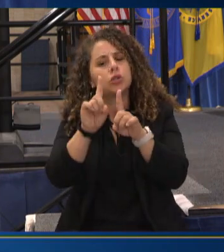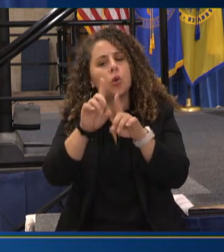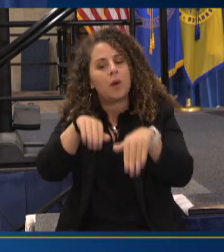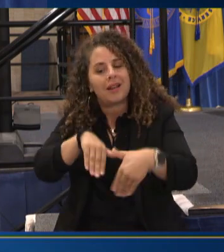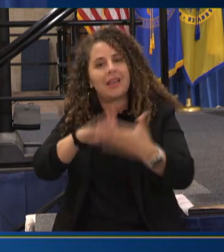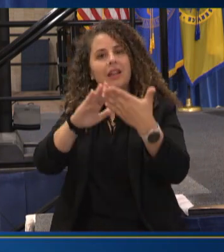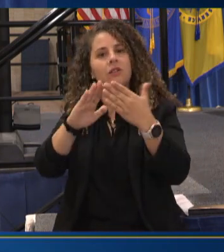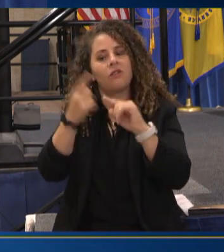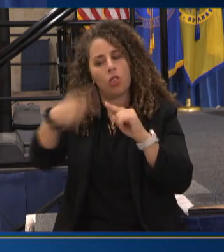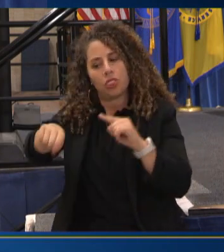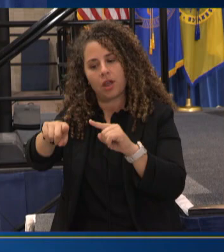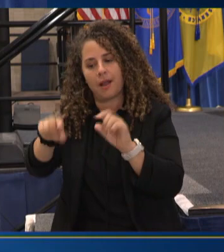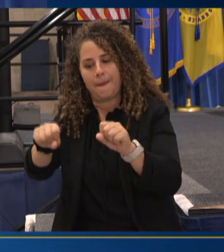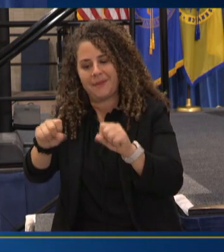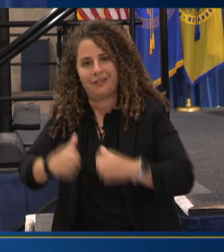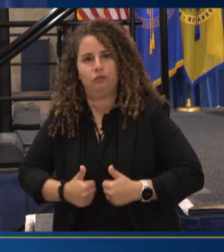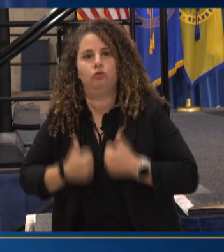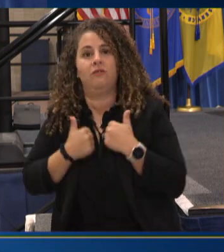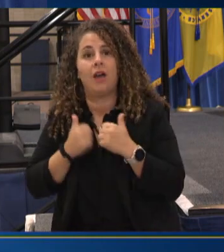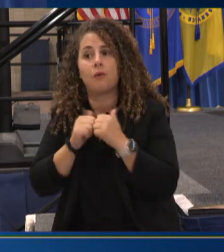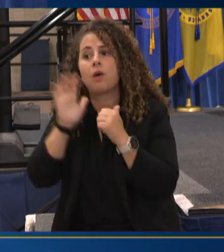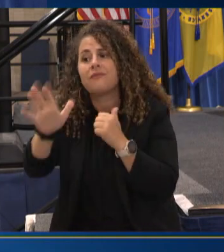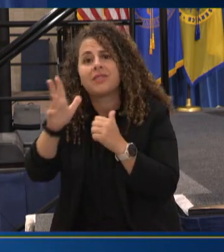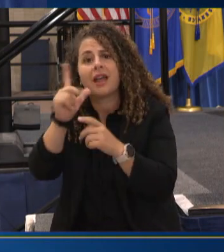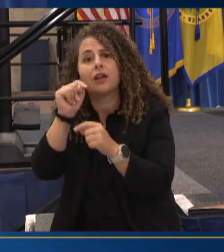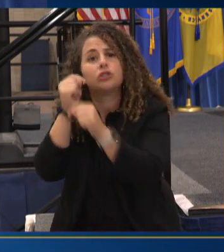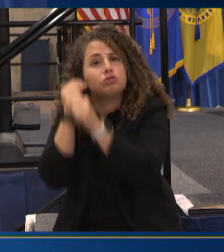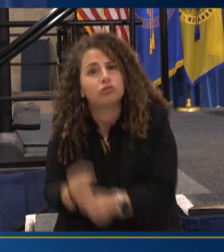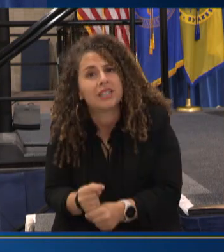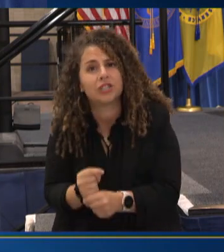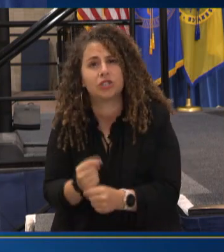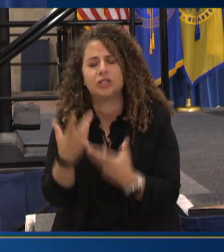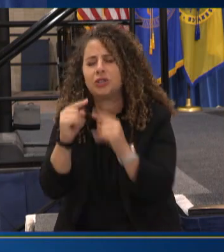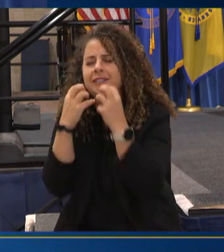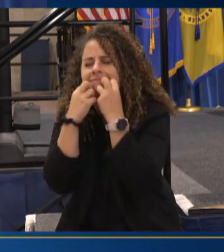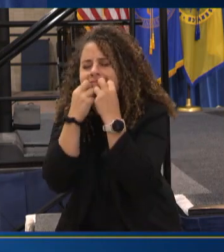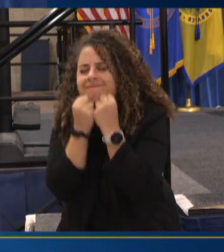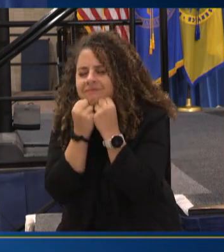to survive, with the traditions that they are trying very desperately to hold on to.